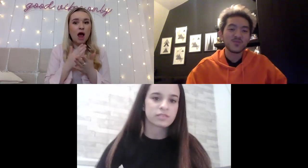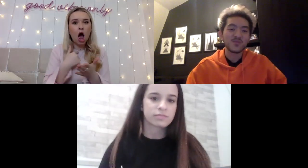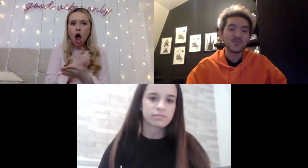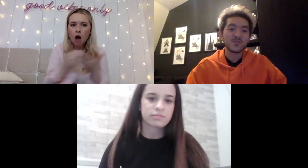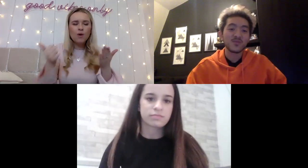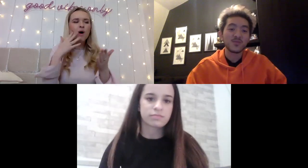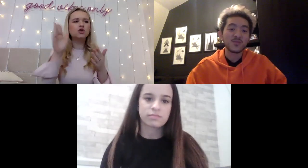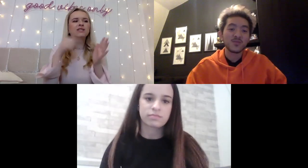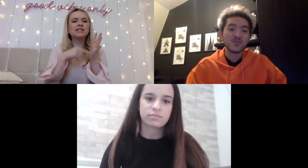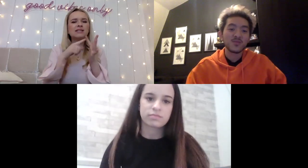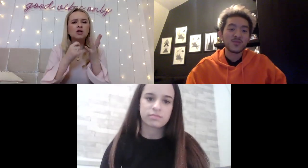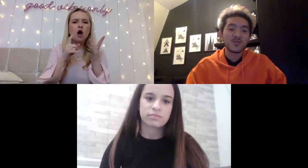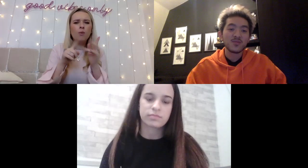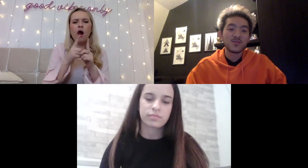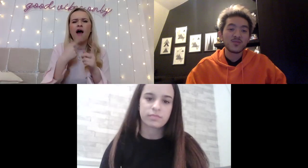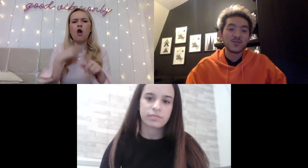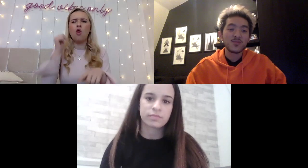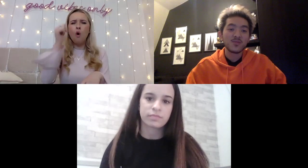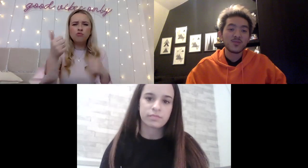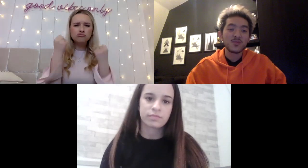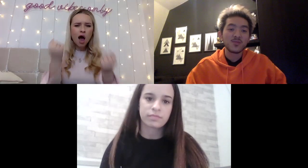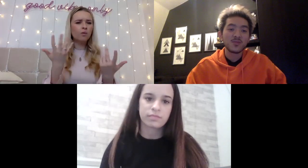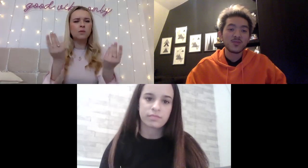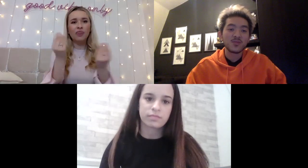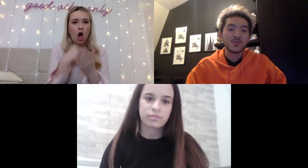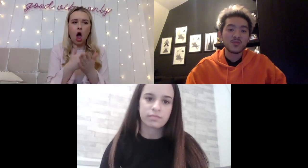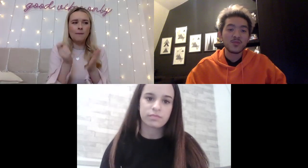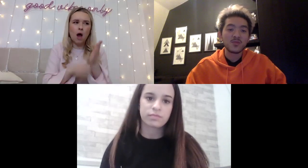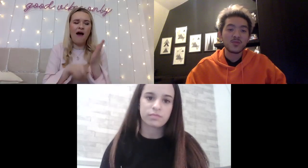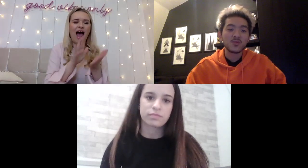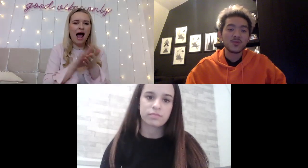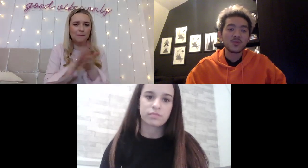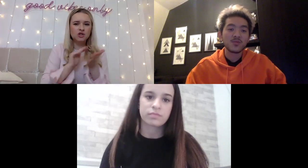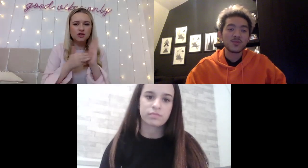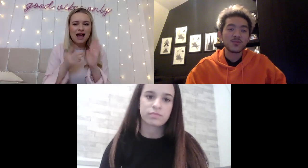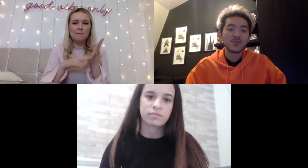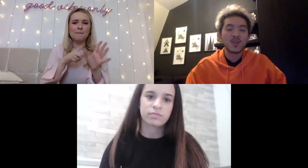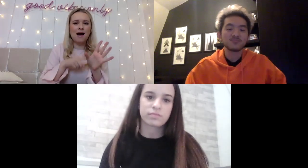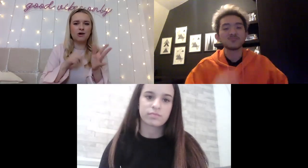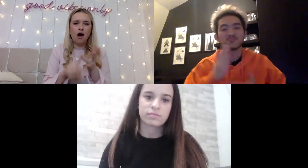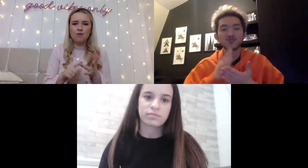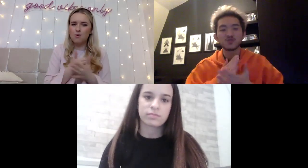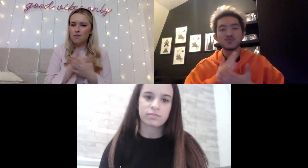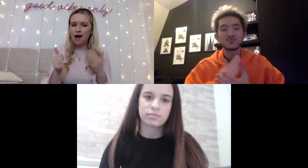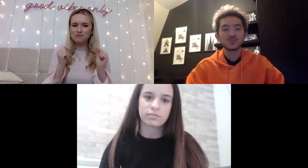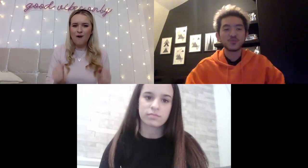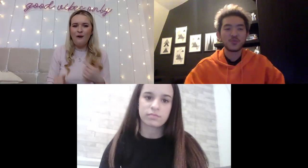Jas: When I'm on a long drive, I always buy ham and cheese mayo B: True